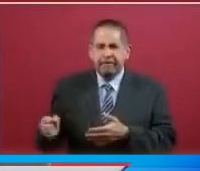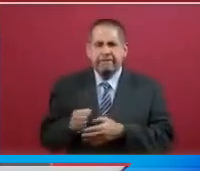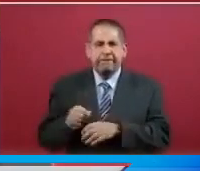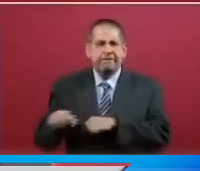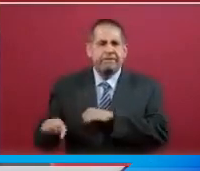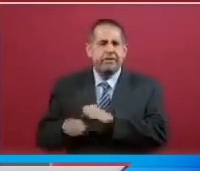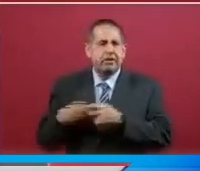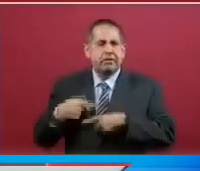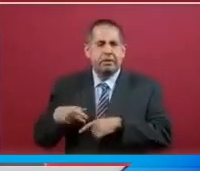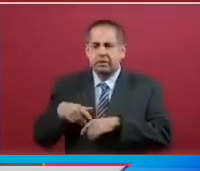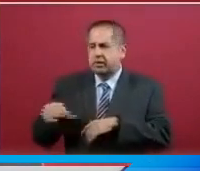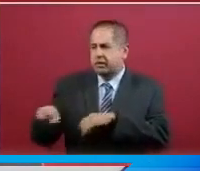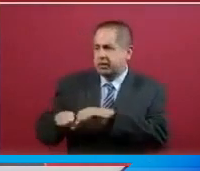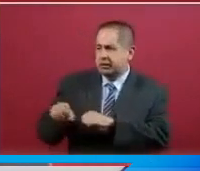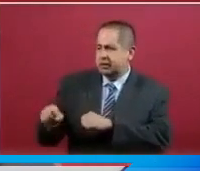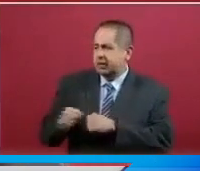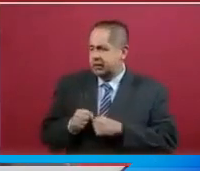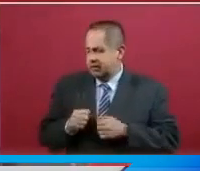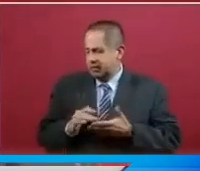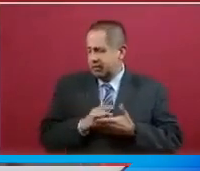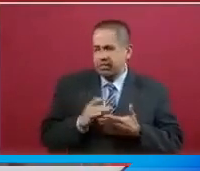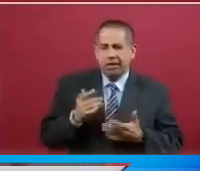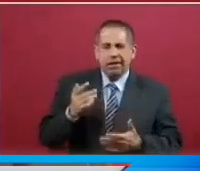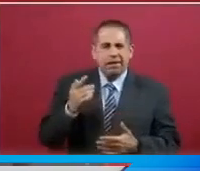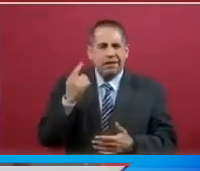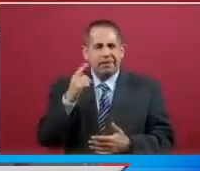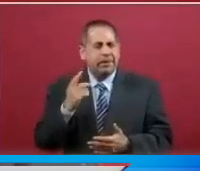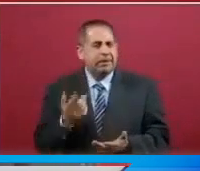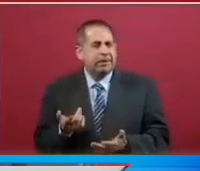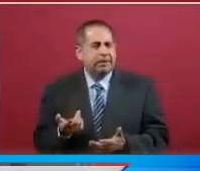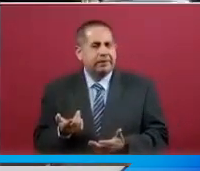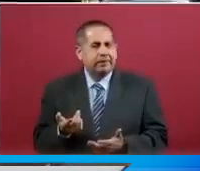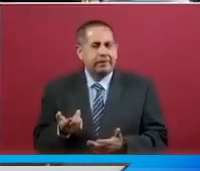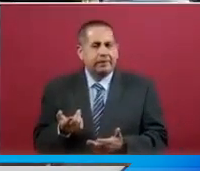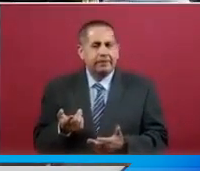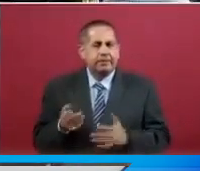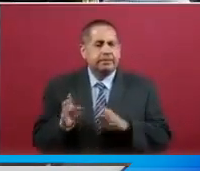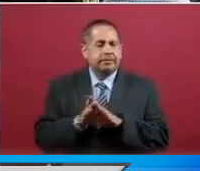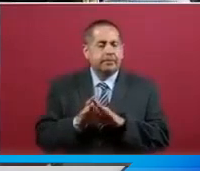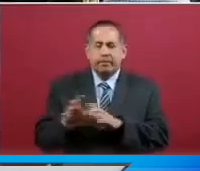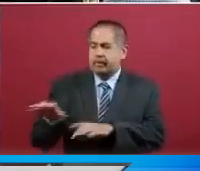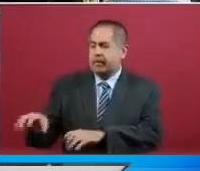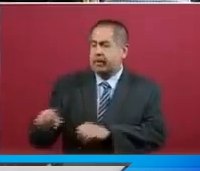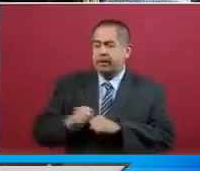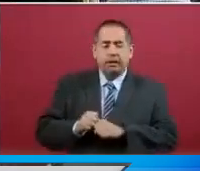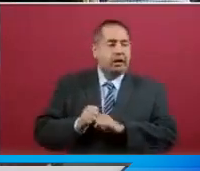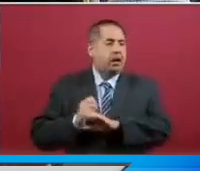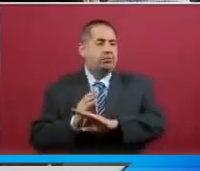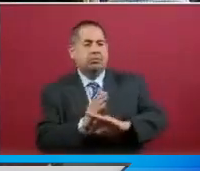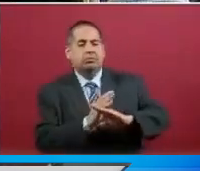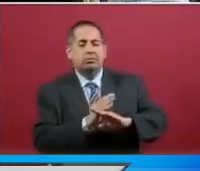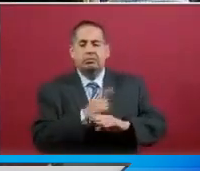In an operation of the government of Guanajuato in coordination with the Federal Government and the Prosecutor's Office a search was carried out in accordance with the law